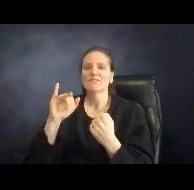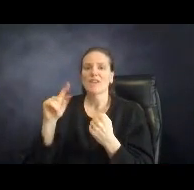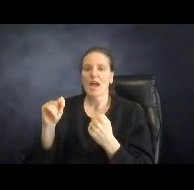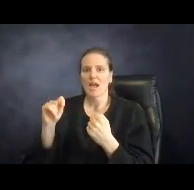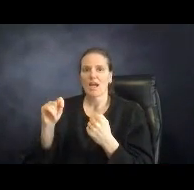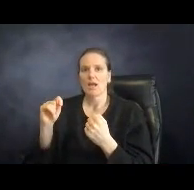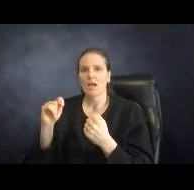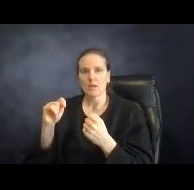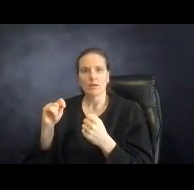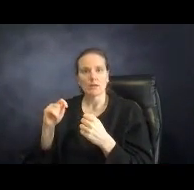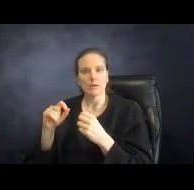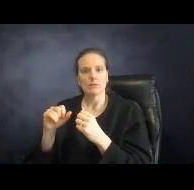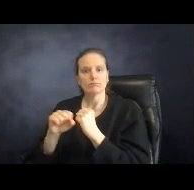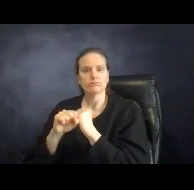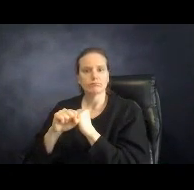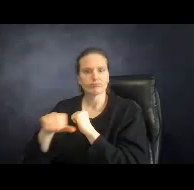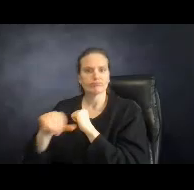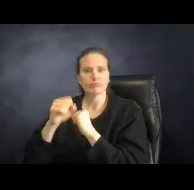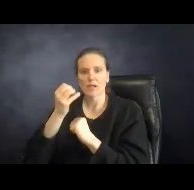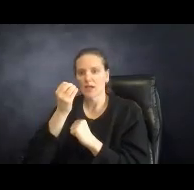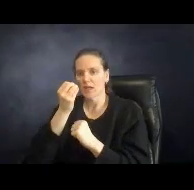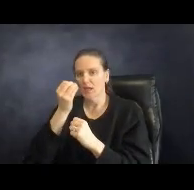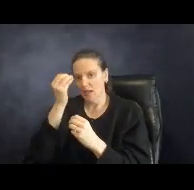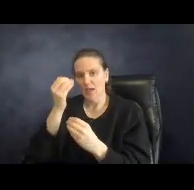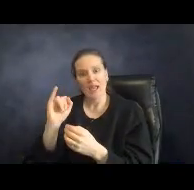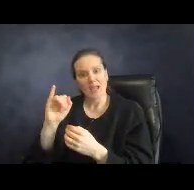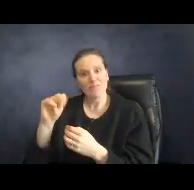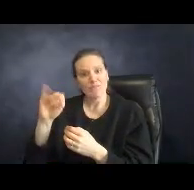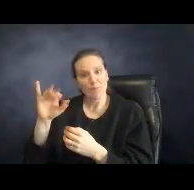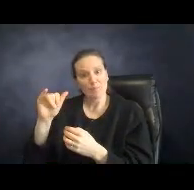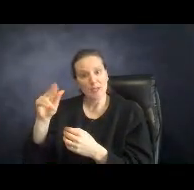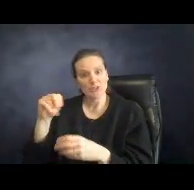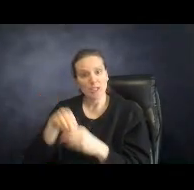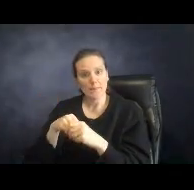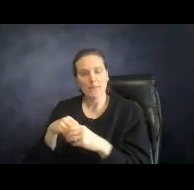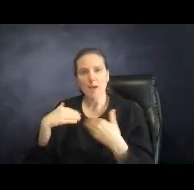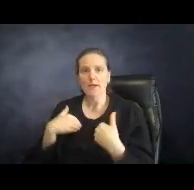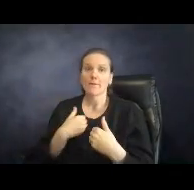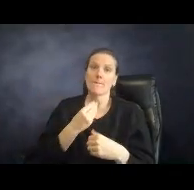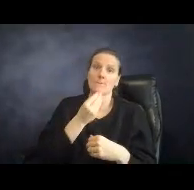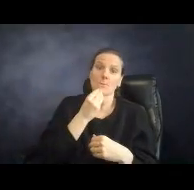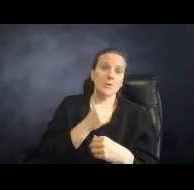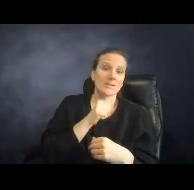So remember I, I said earlier like, food is not good or bad. And this is really important the way that I coach people,